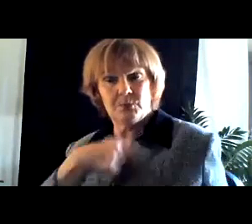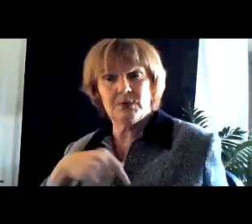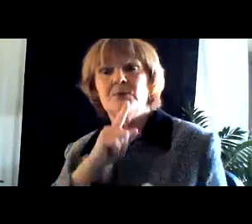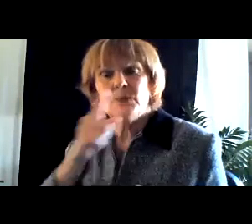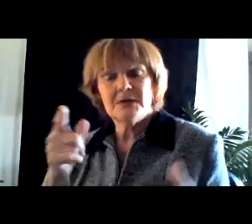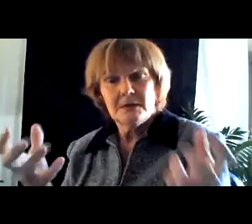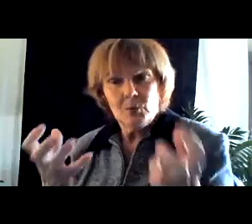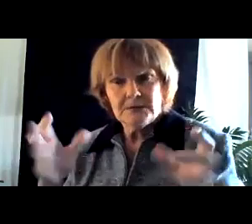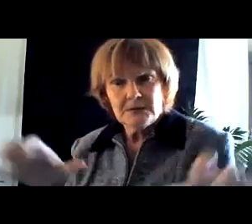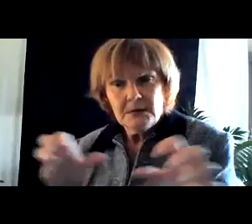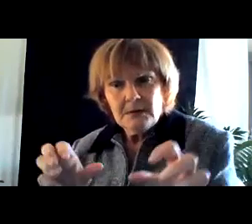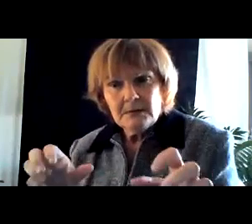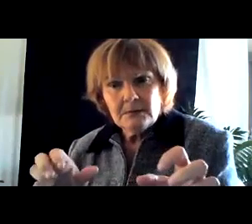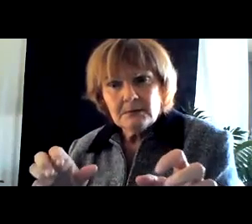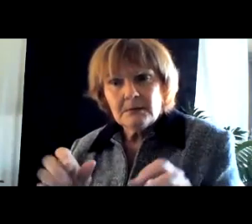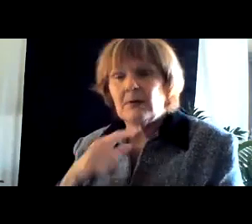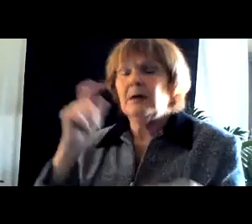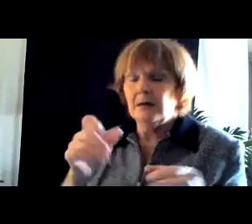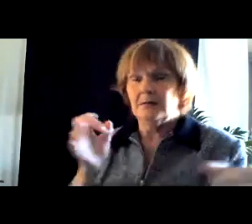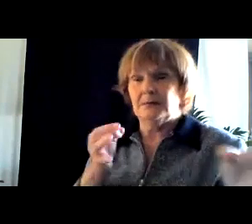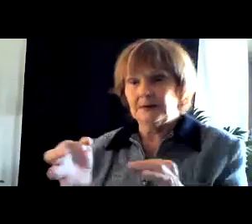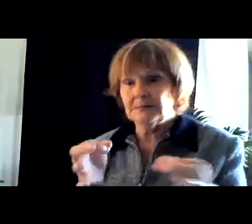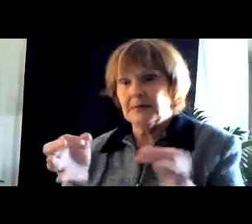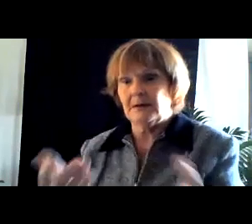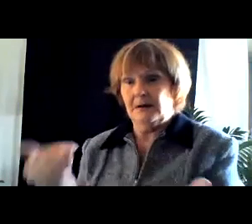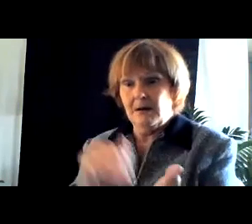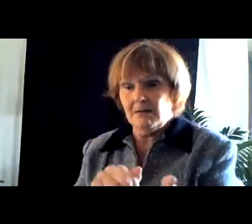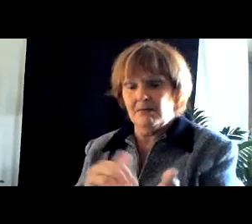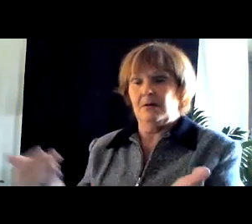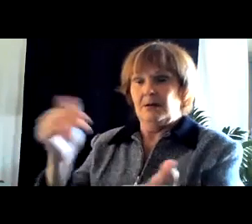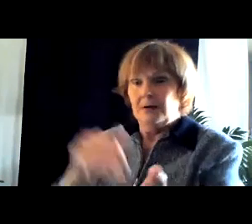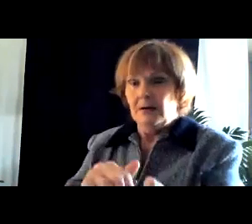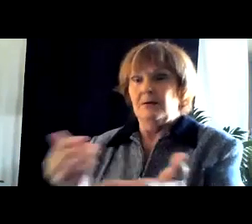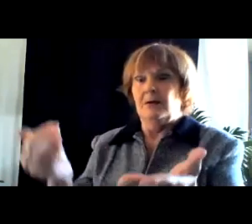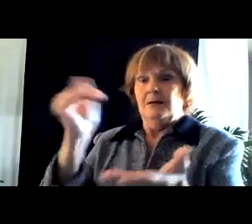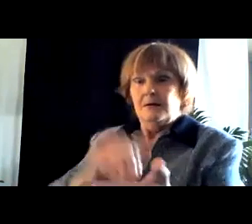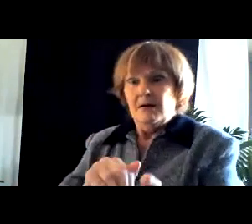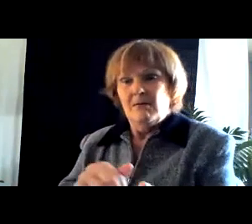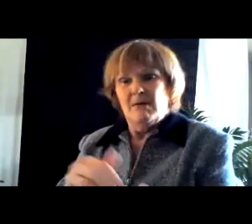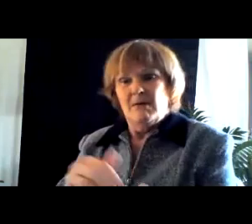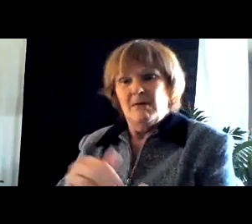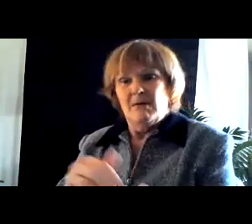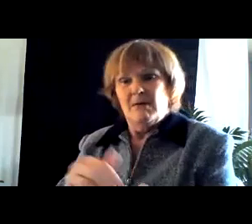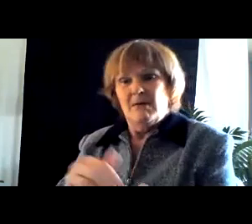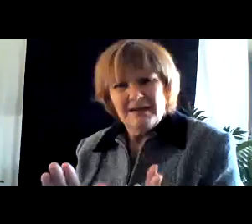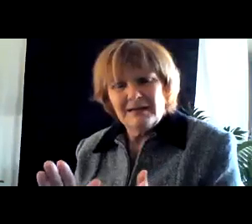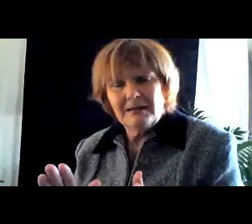of having to explain over and over and over our ways of being or our very existence." And so that's important